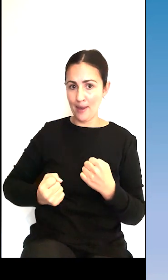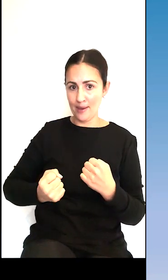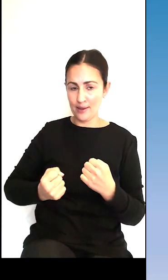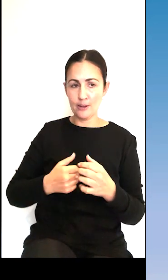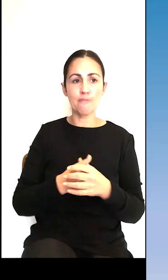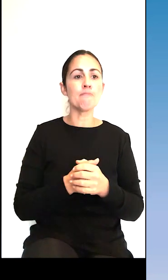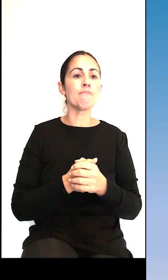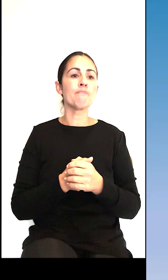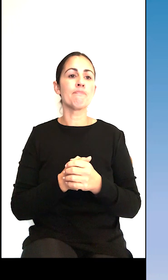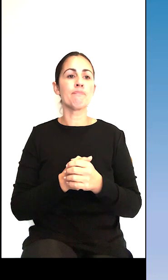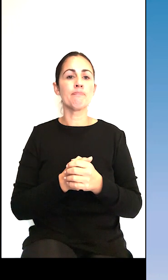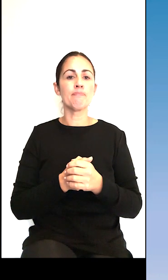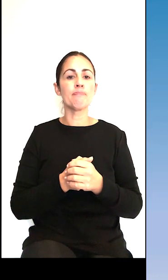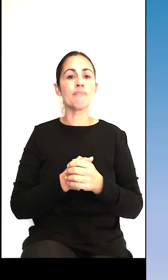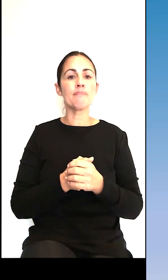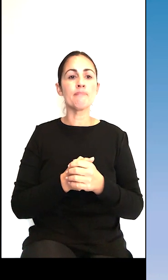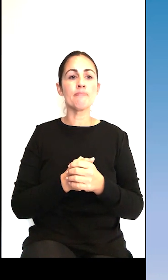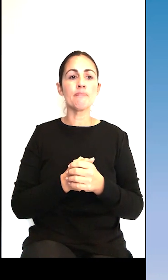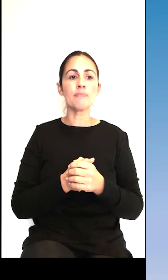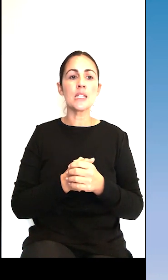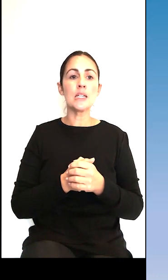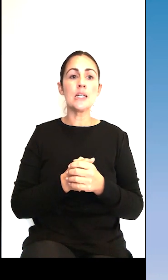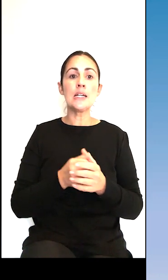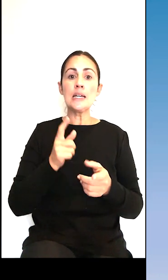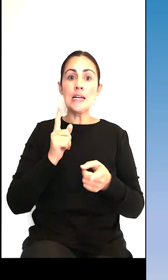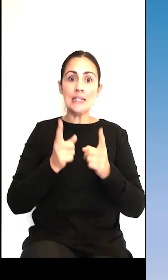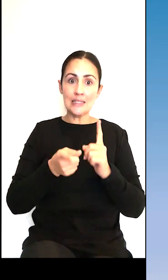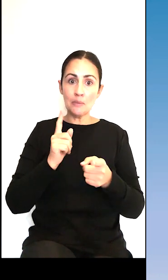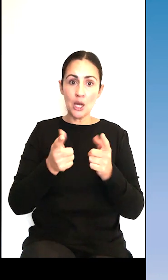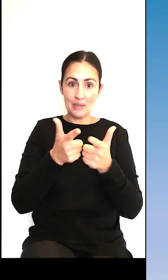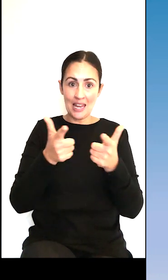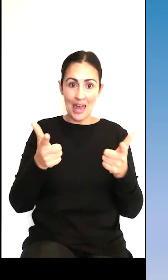and it was touched on in the opening remarks, sometimes we find language in terms vary.